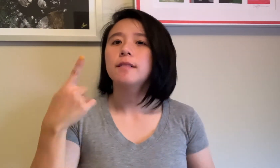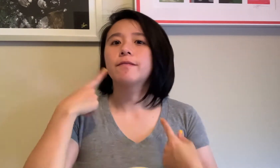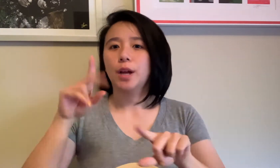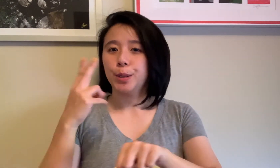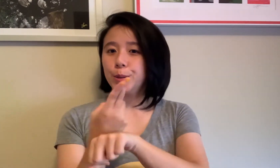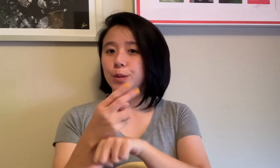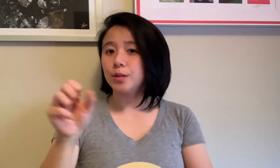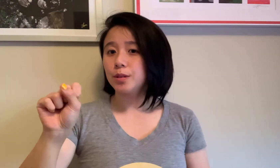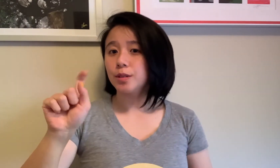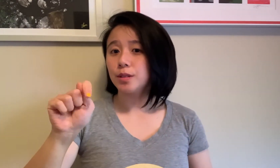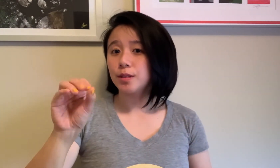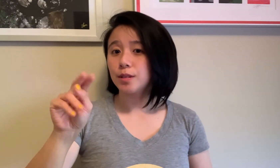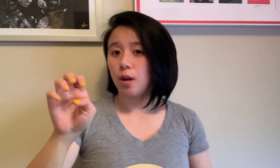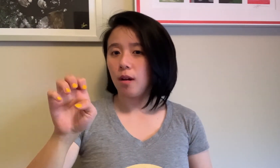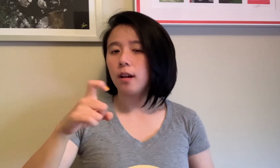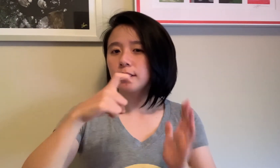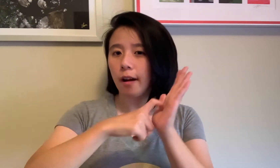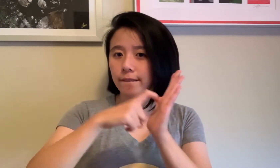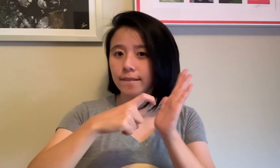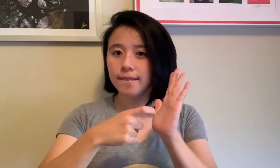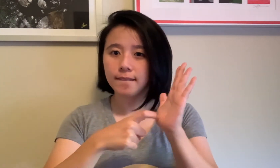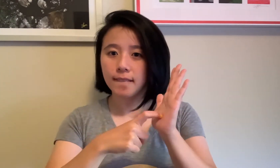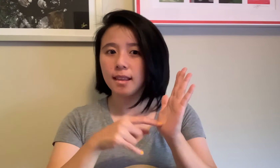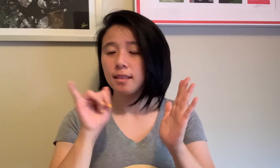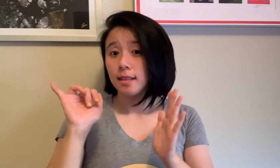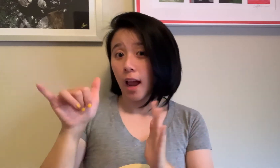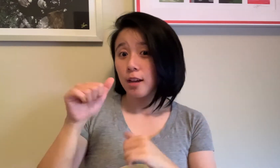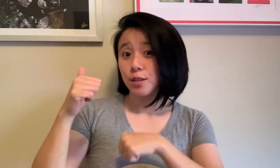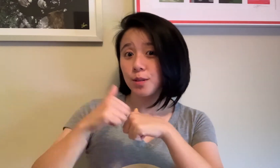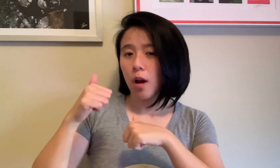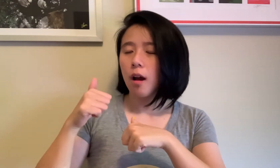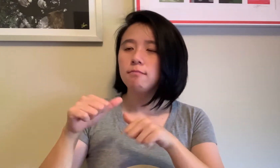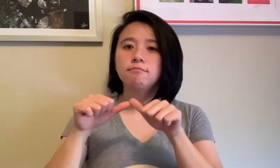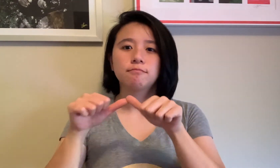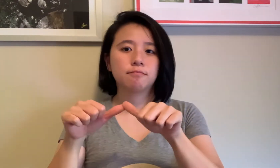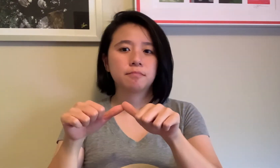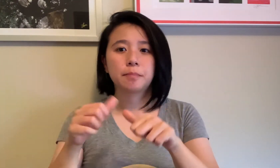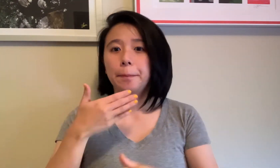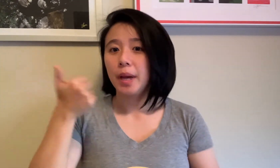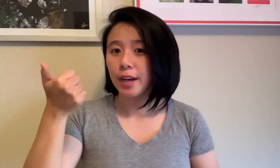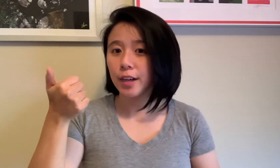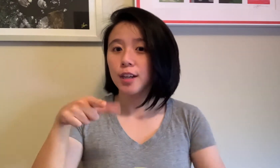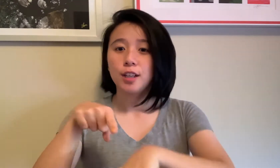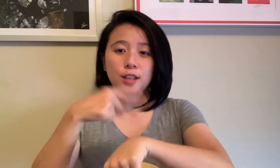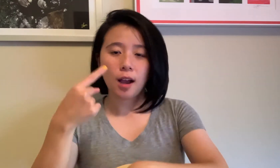Later, they finally used stone and carve out their signatures. Stone would become a better material